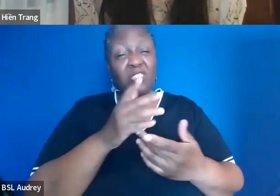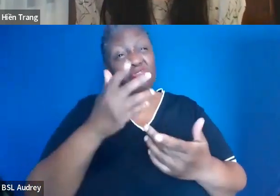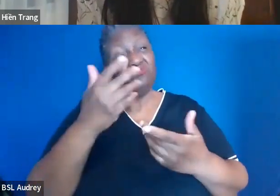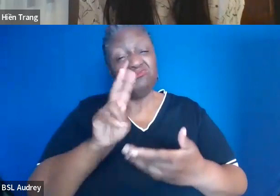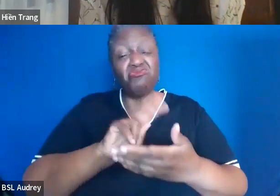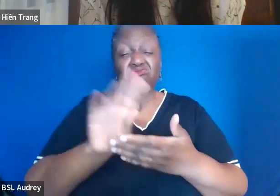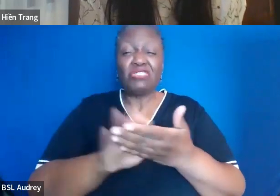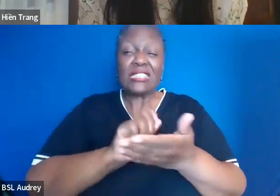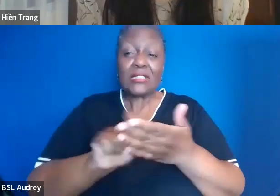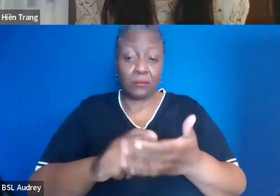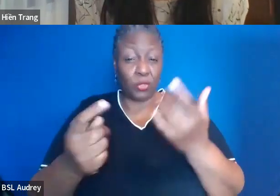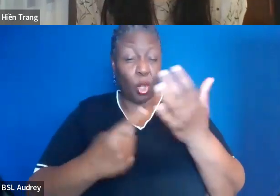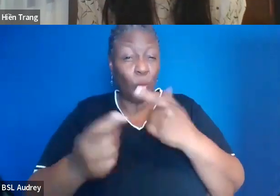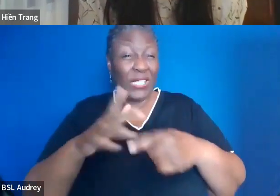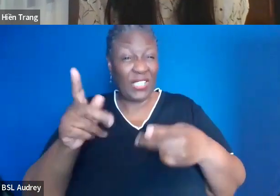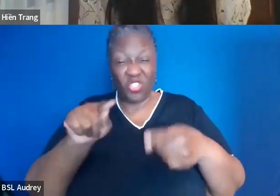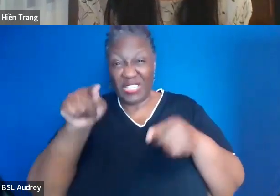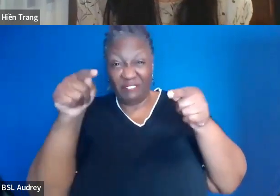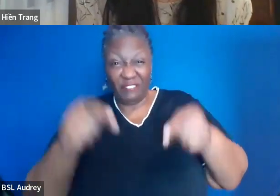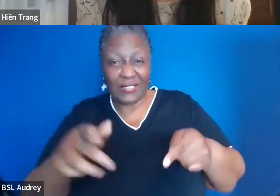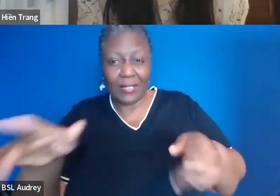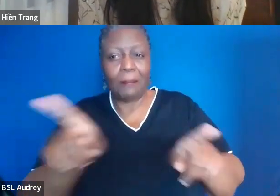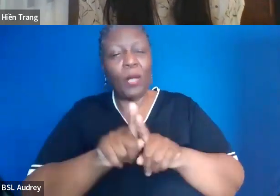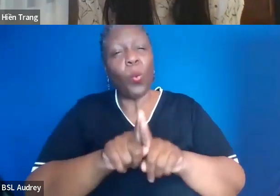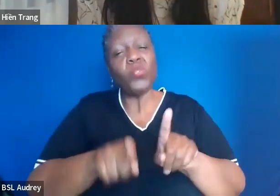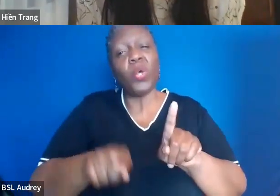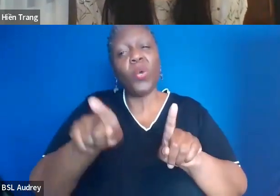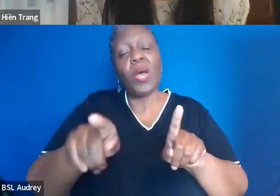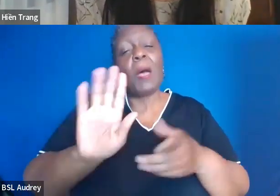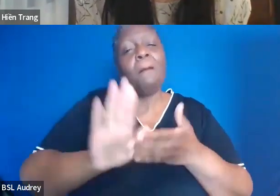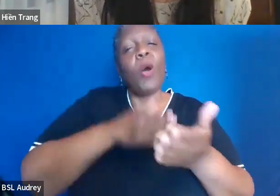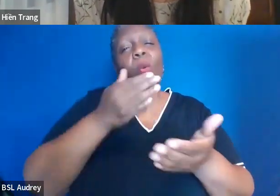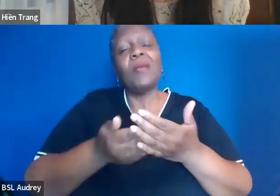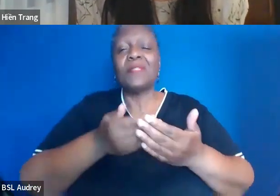sensing not just its victims, but also, a poem forever unpublished?